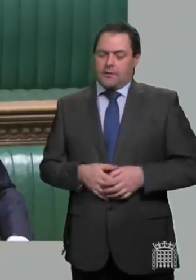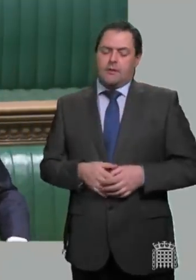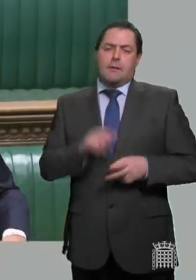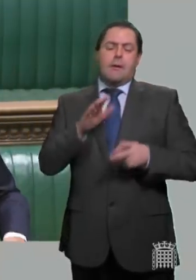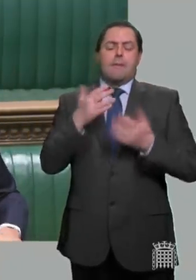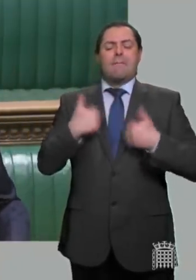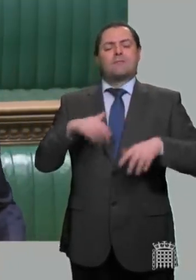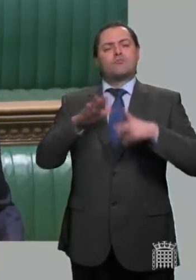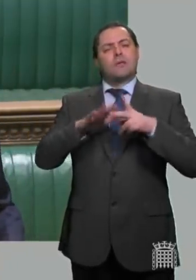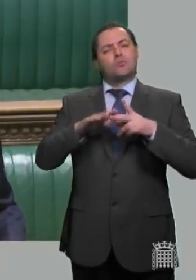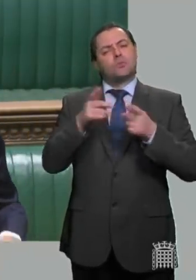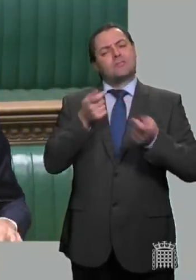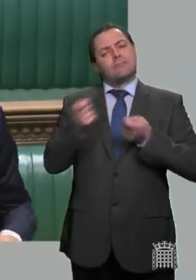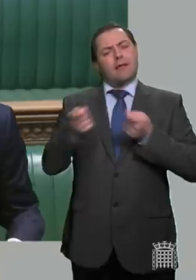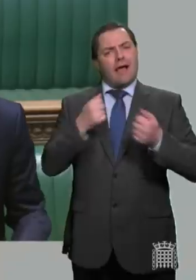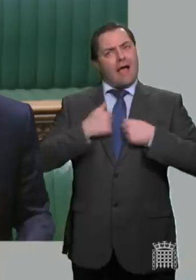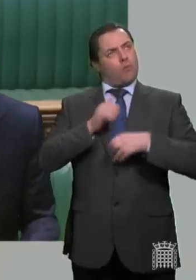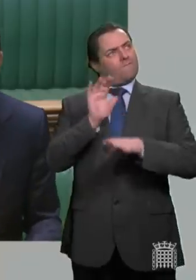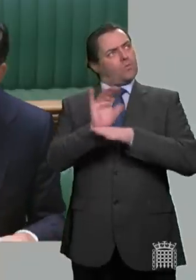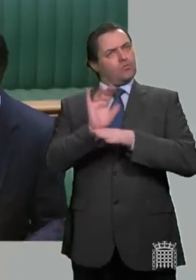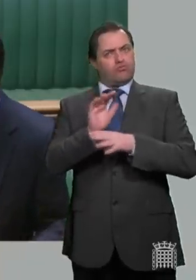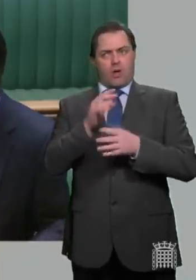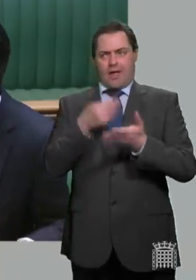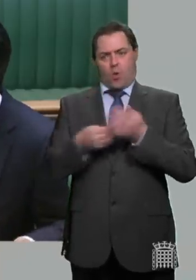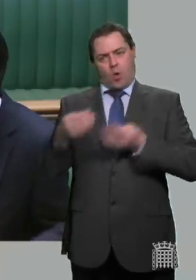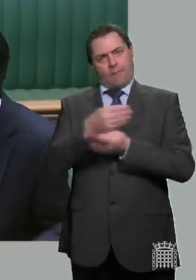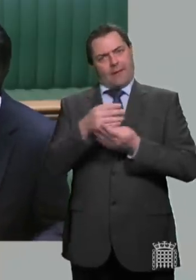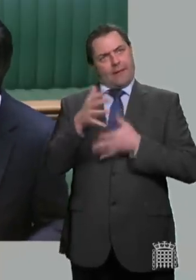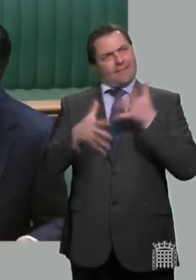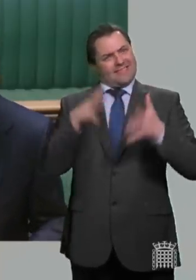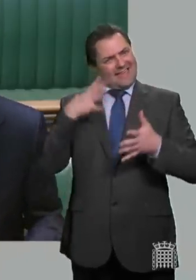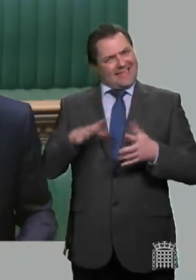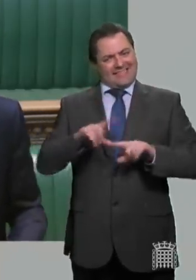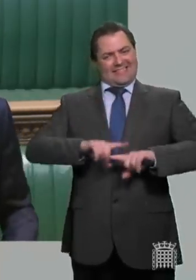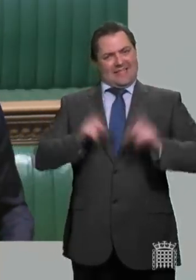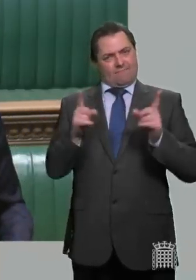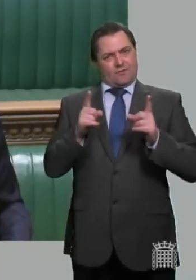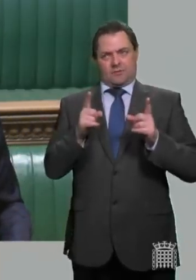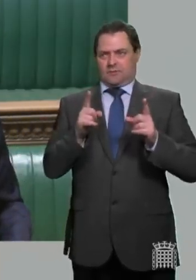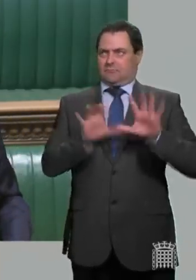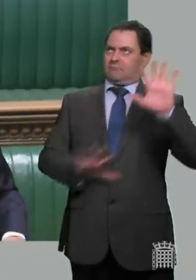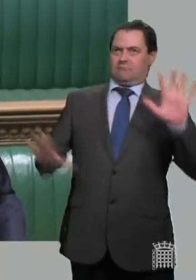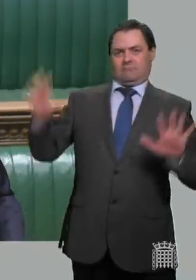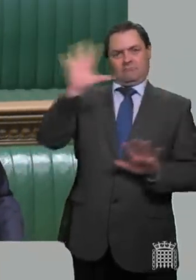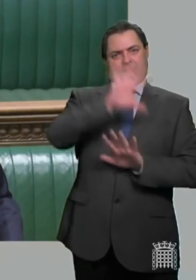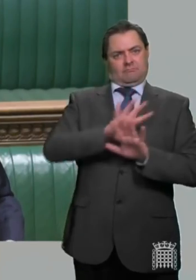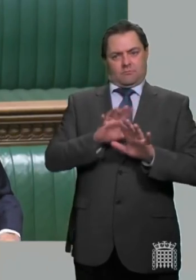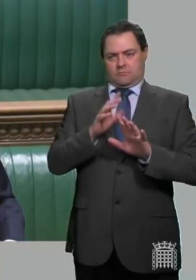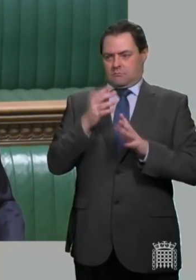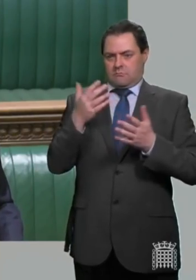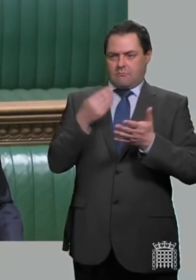Our future economy demands a different economic geography. If we are serious about wanting to